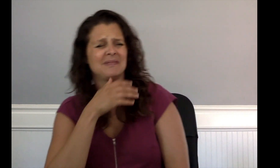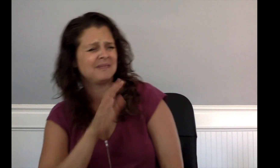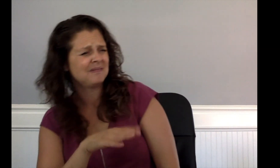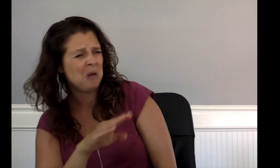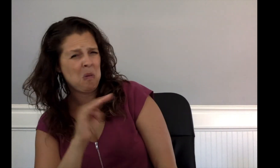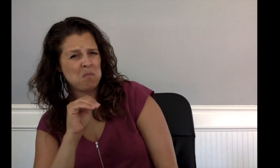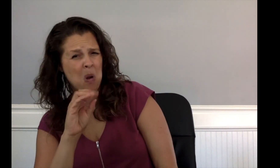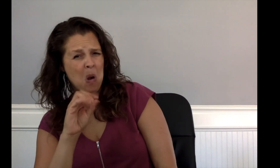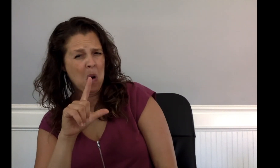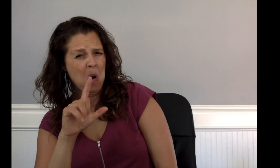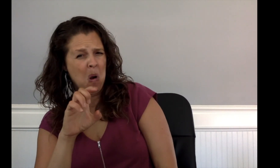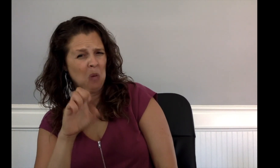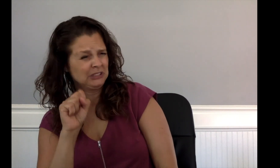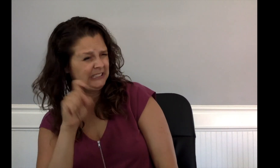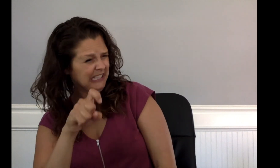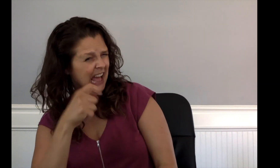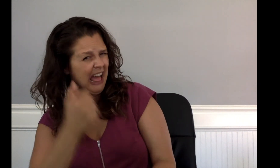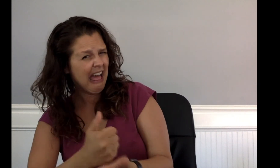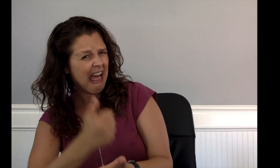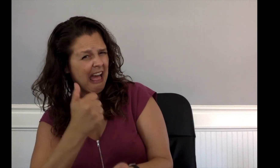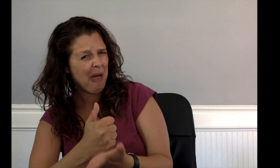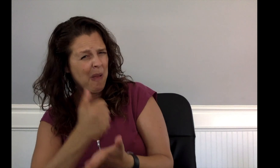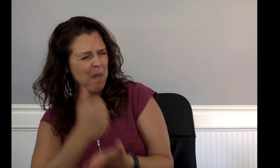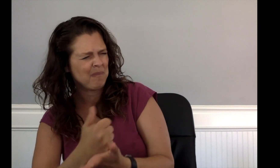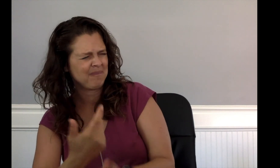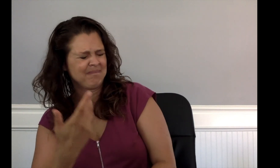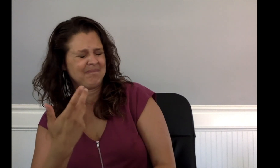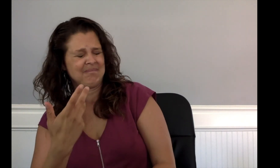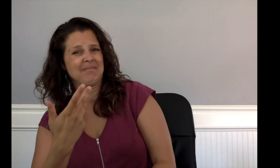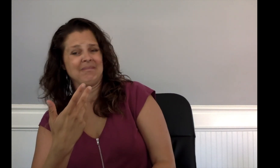“Moles need help? ”